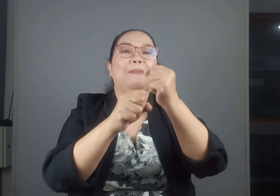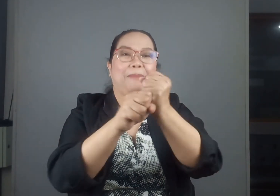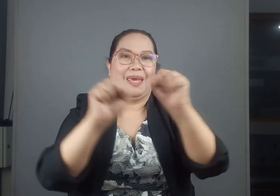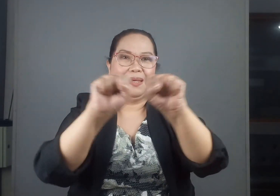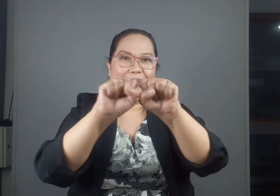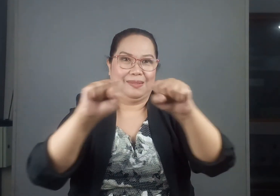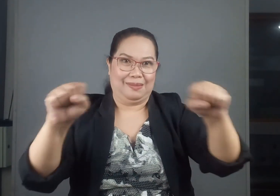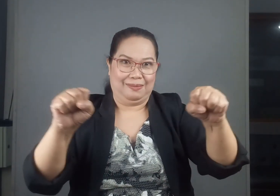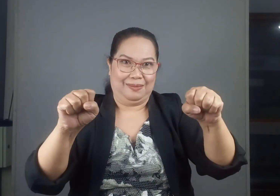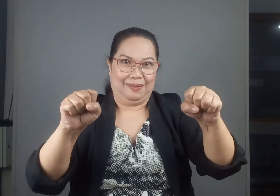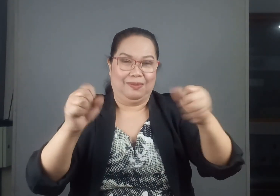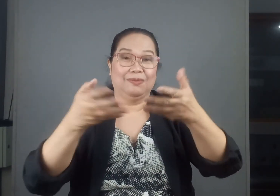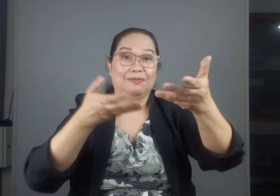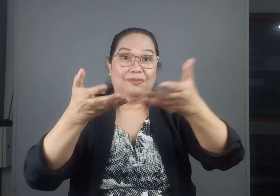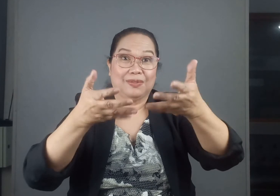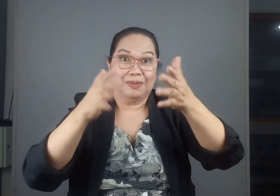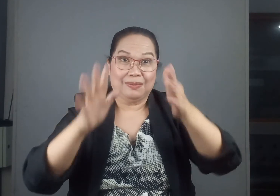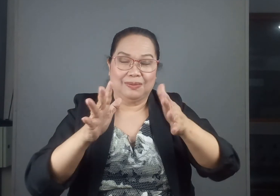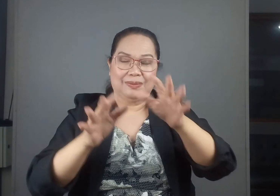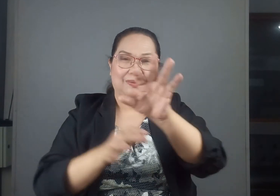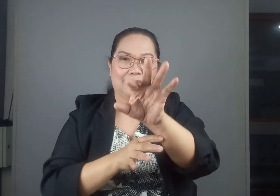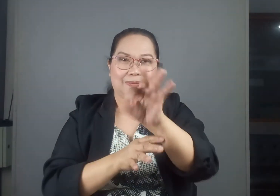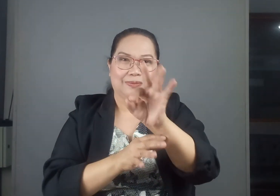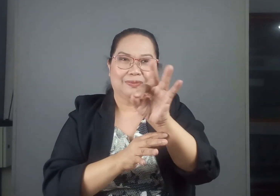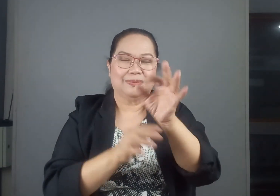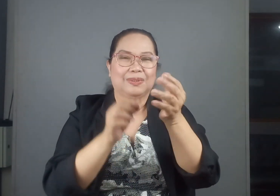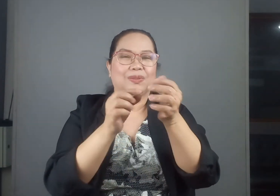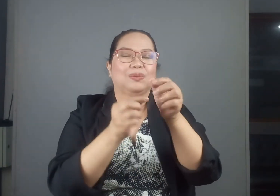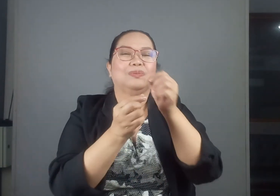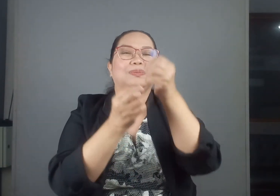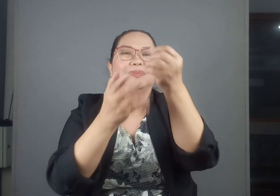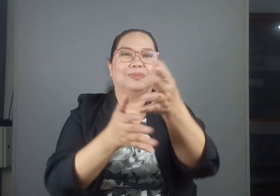The facilitator will pick out a phrase card and give 15-20 seconds